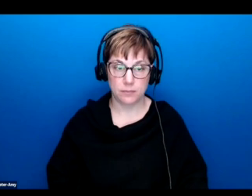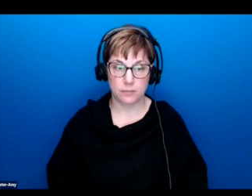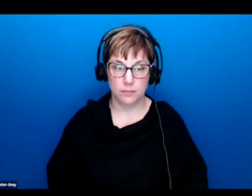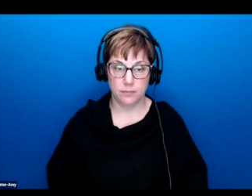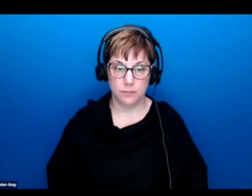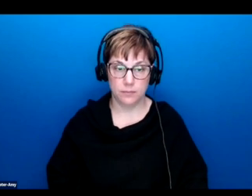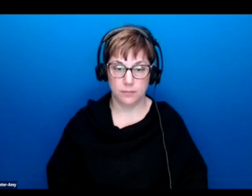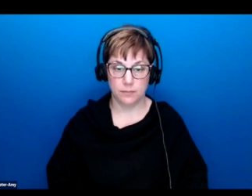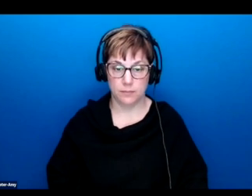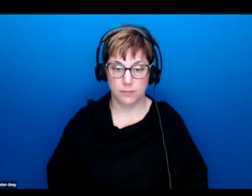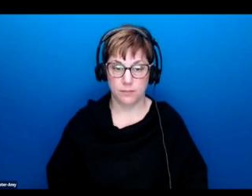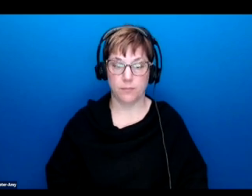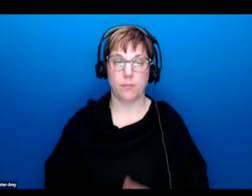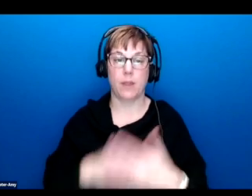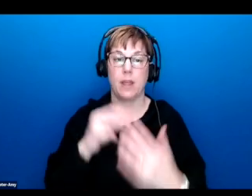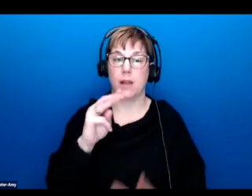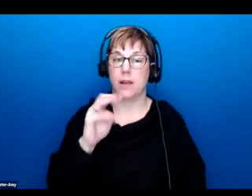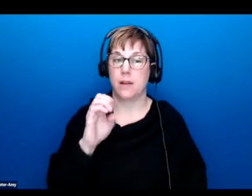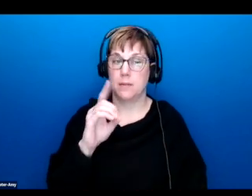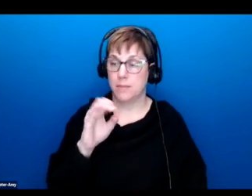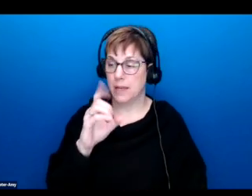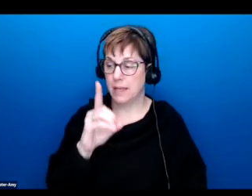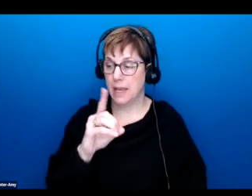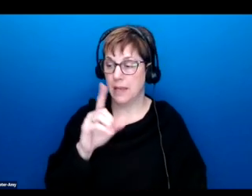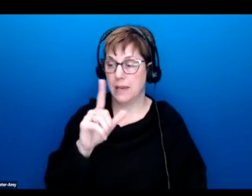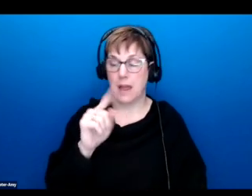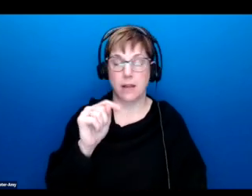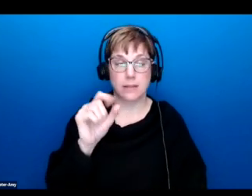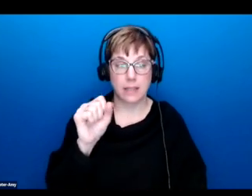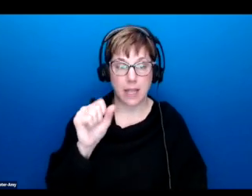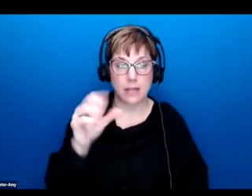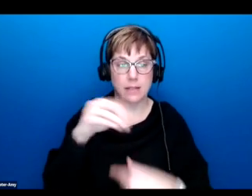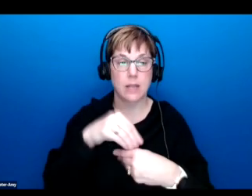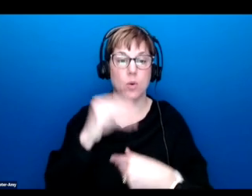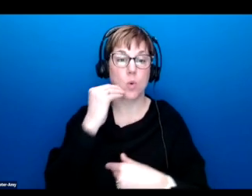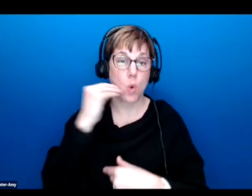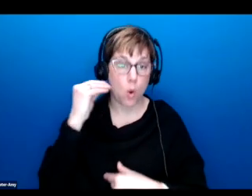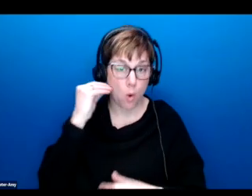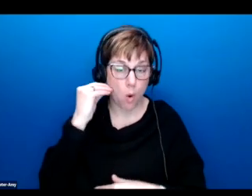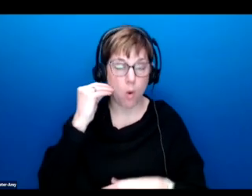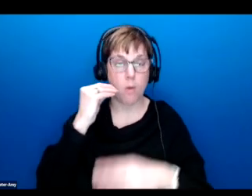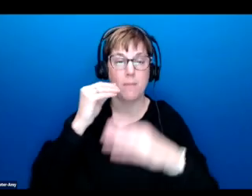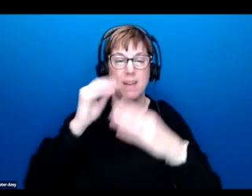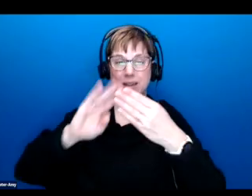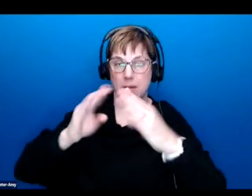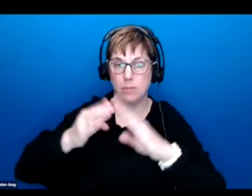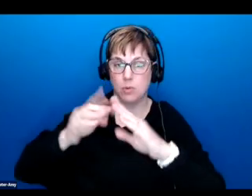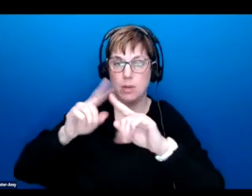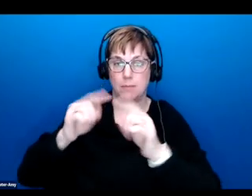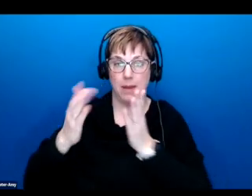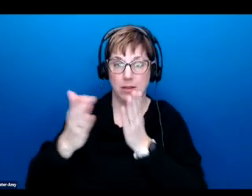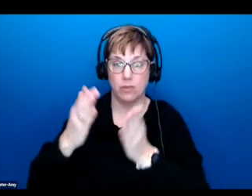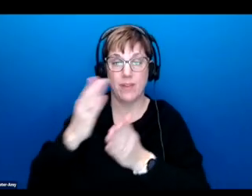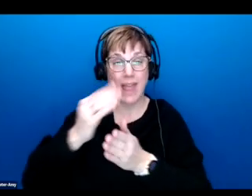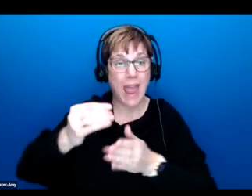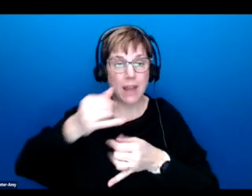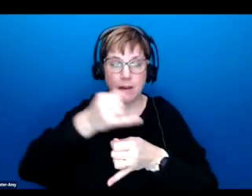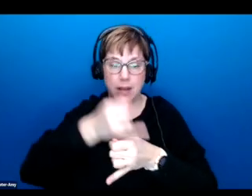Medicaid LTSS includes home and community based services and institutional services.